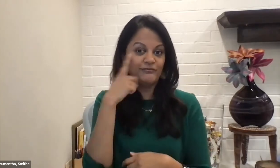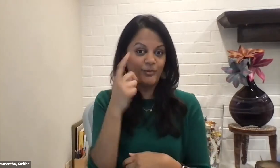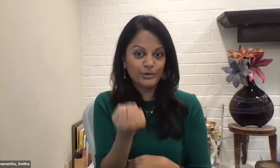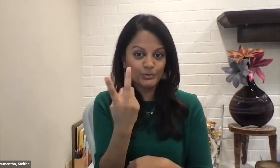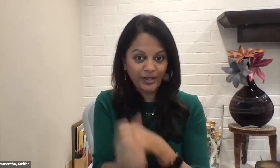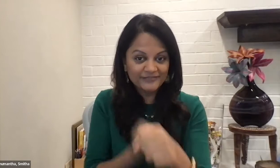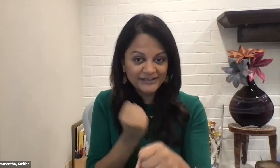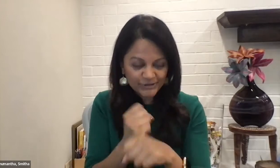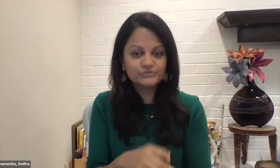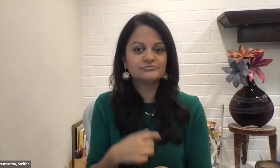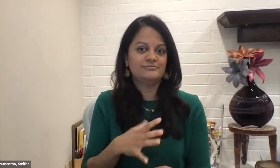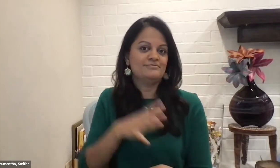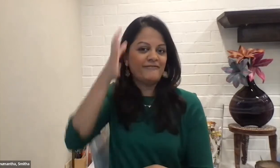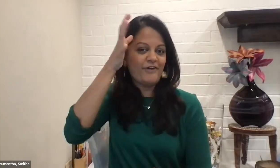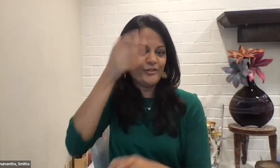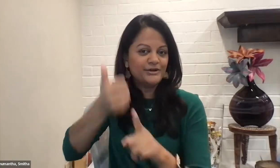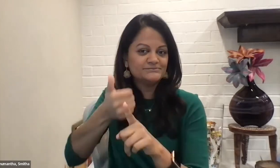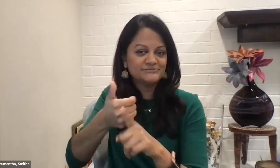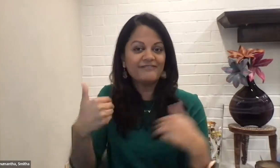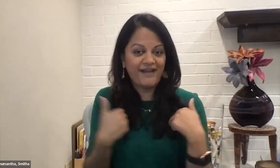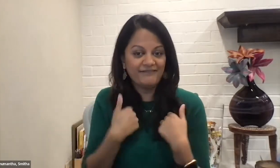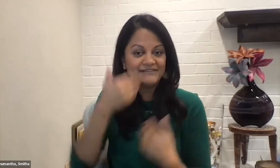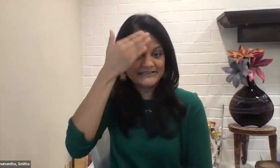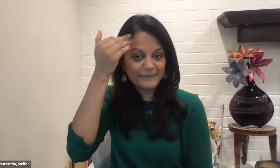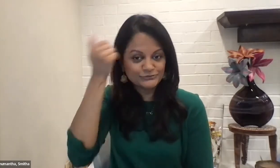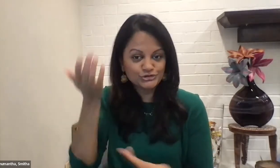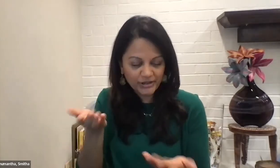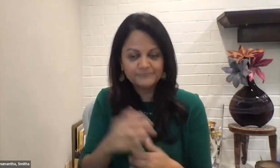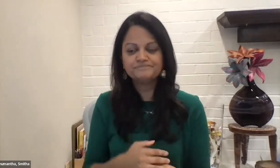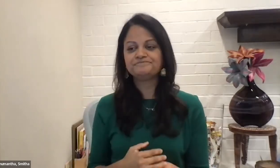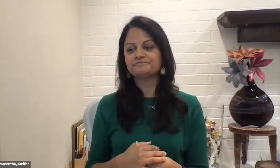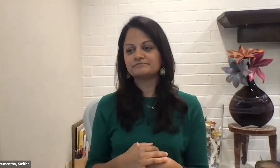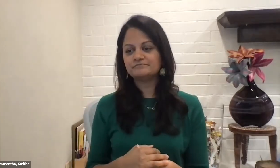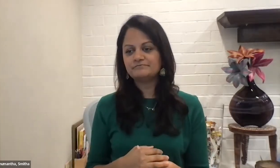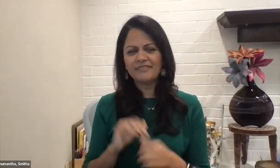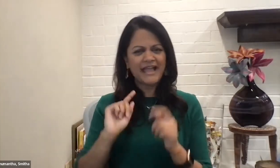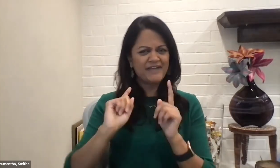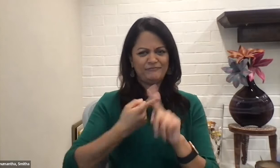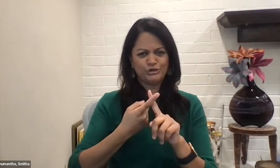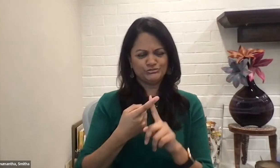I am also a Deaf caregiver, and I have been for 12 years. My father has dementia.